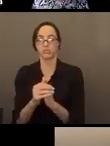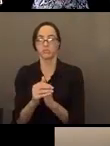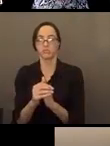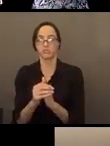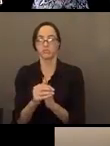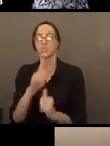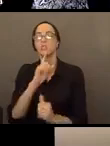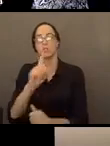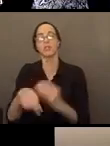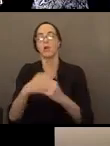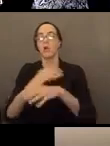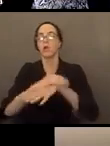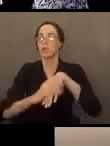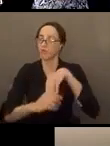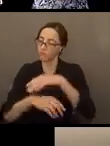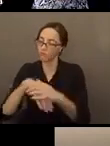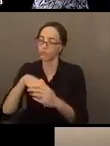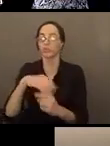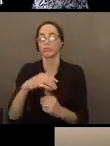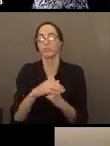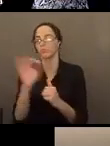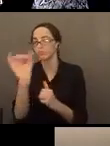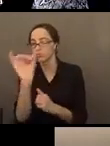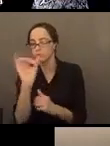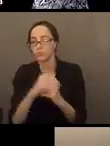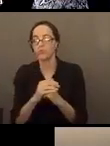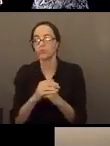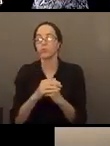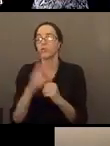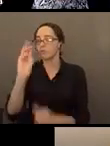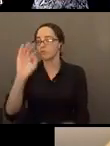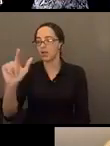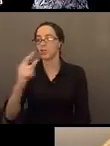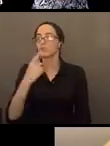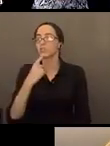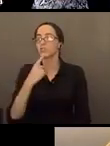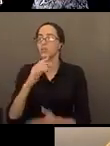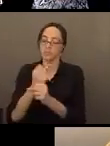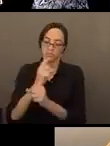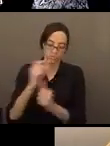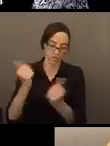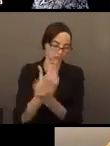everything is in place it's all prepped and ready and then when you you know you feel it's time